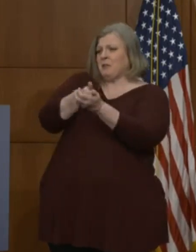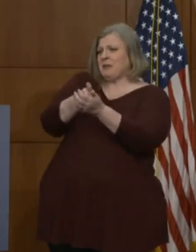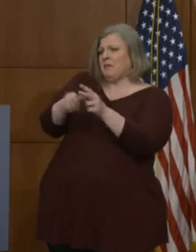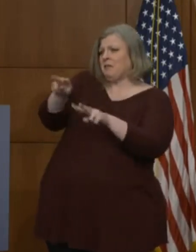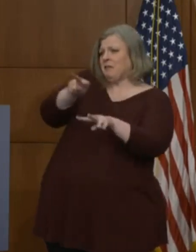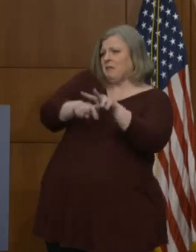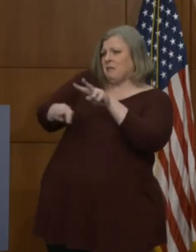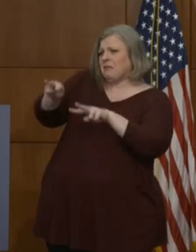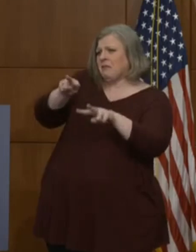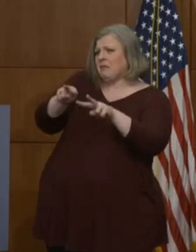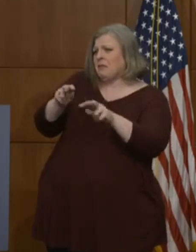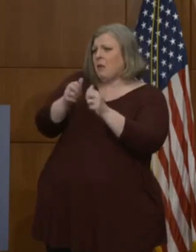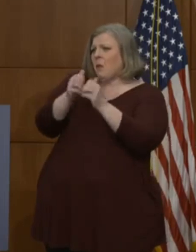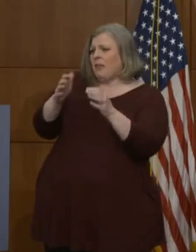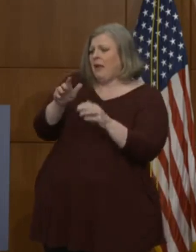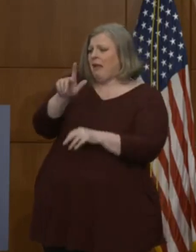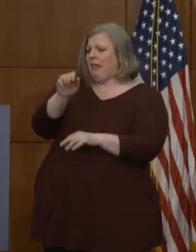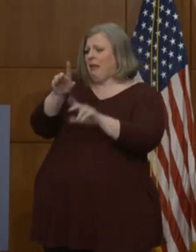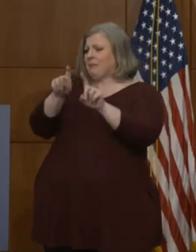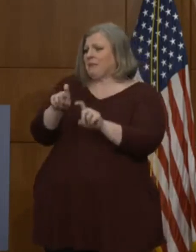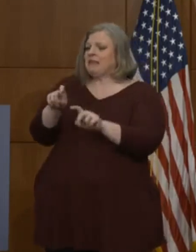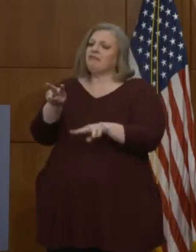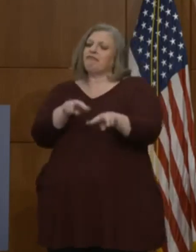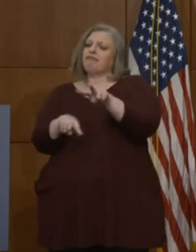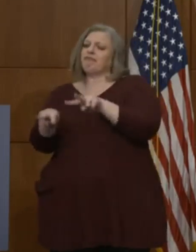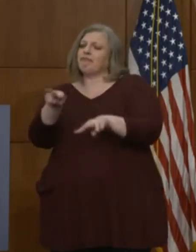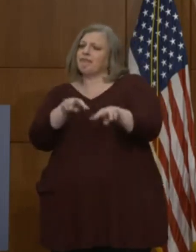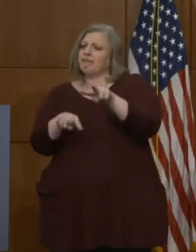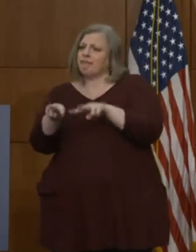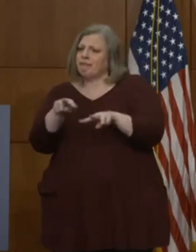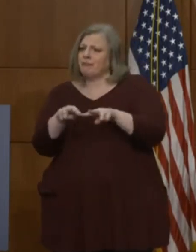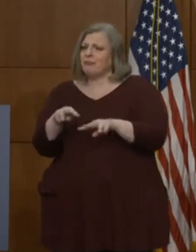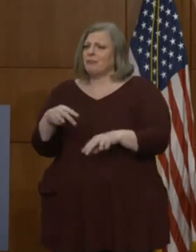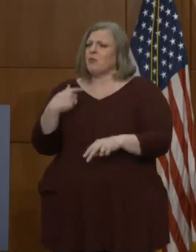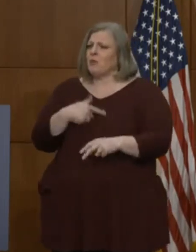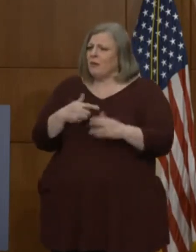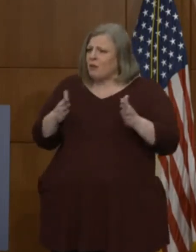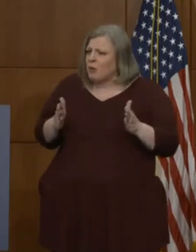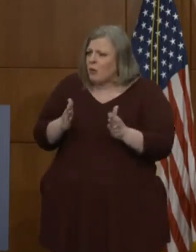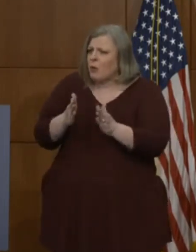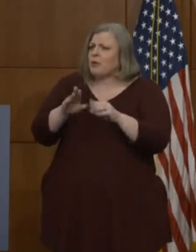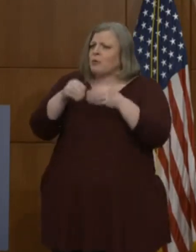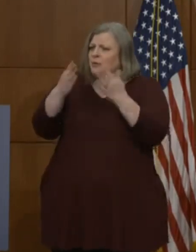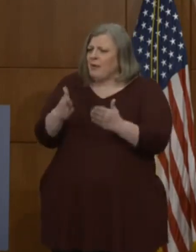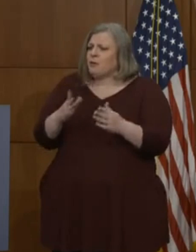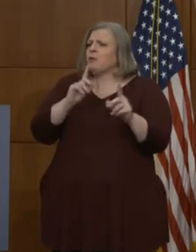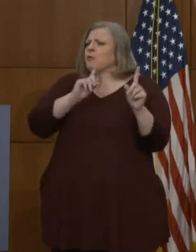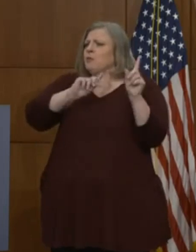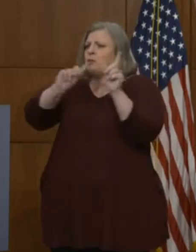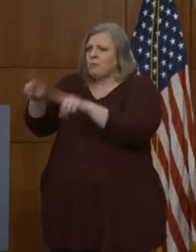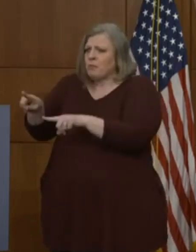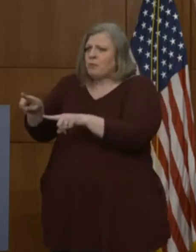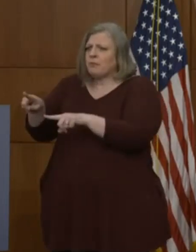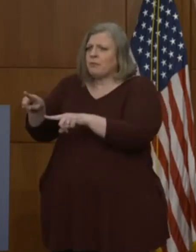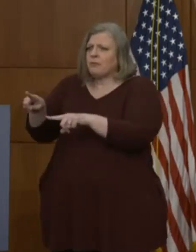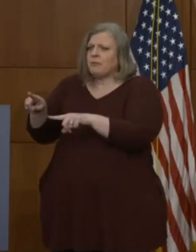DIAGNOSES THAT DOCTORS AND OTHER HEALTHCARE PROVIDERS CAN OTHER HEALTHCARE PROVIDERS CAN MAKE AN ABSENCE OF A LAB TEST MAKE AN ABSENCE OF A LAB TEST SO WE ARE TRYING TO WE HAVE SO WE ARE TRYING TO WE HAVE ENCOURAGE PROVIDERS TO REPORT